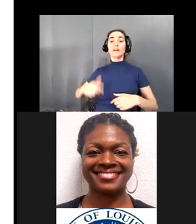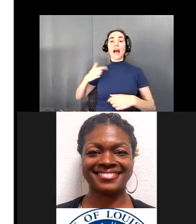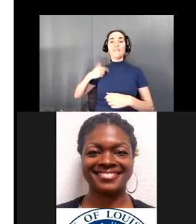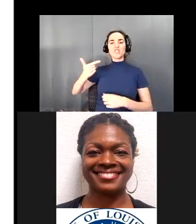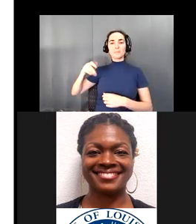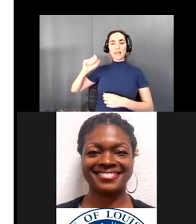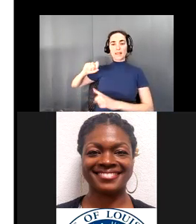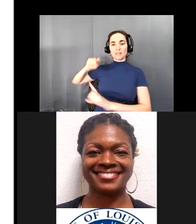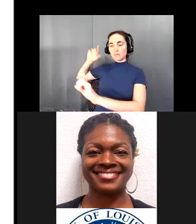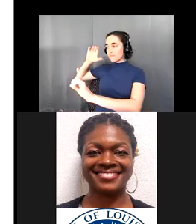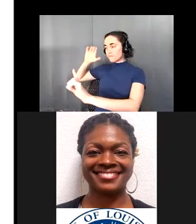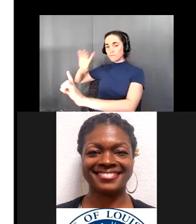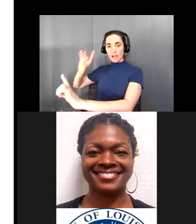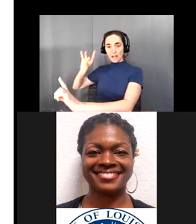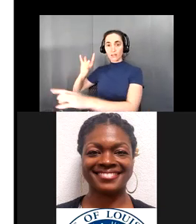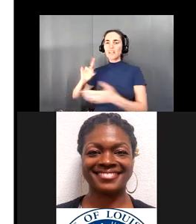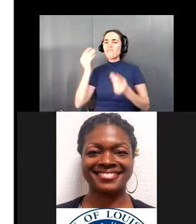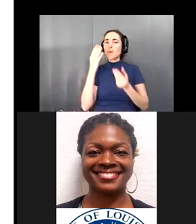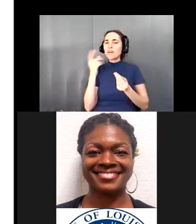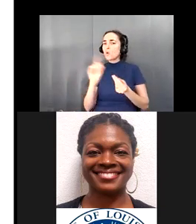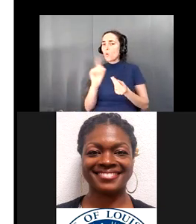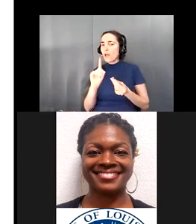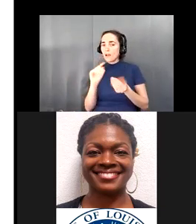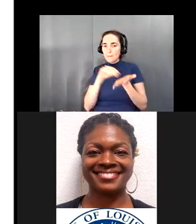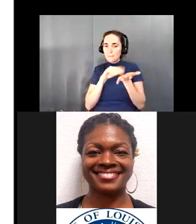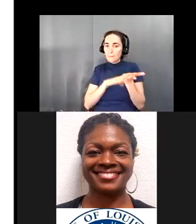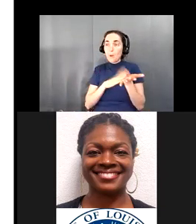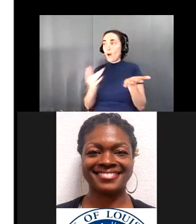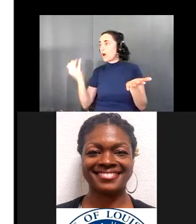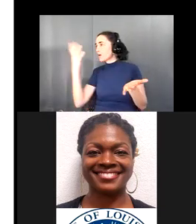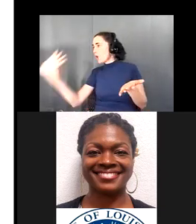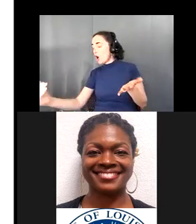16:21:13 may forget if your loved one is missing. And know anything else that you might want